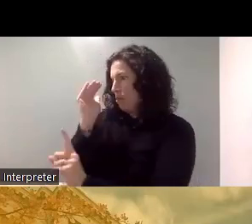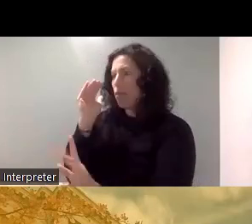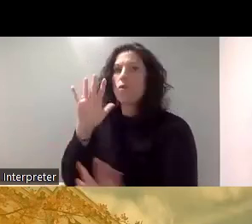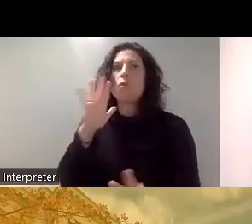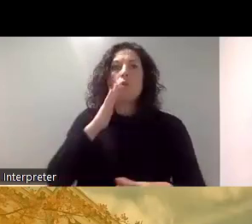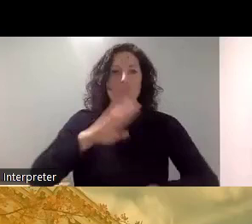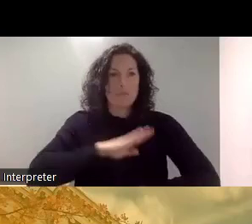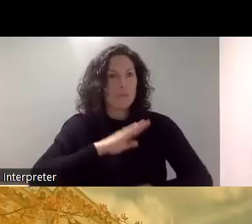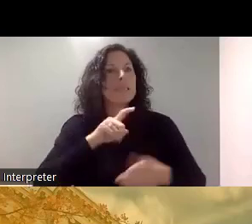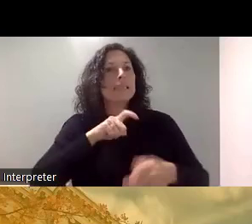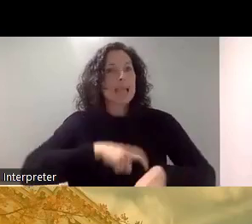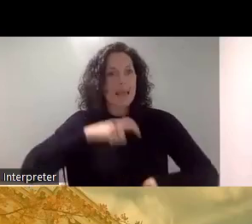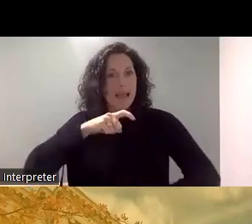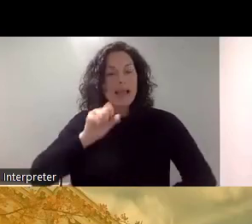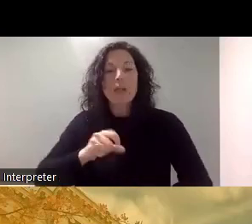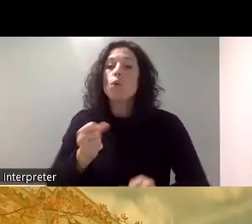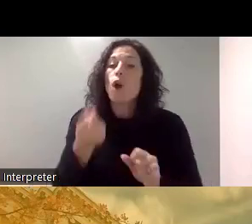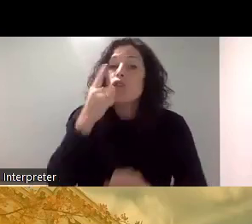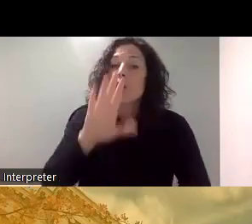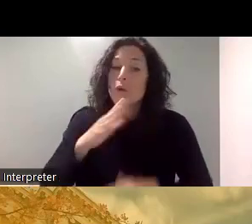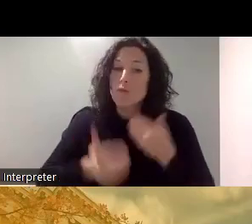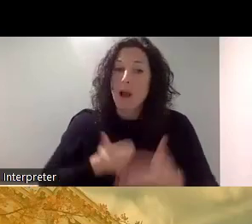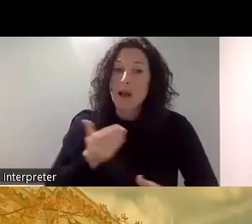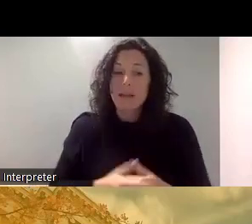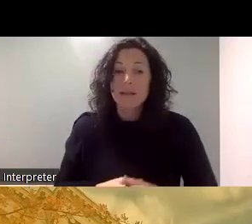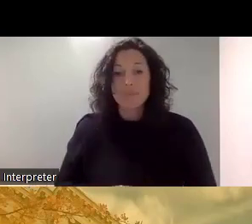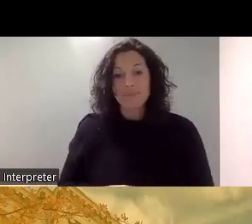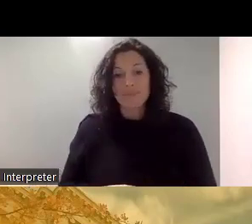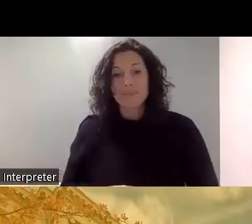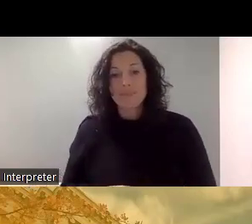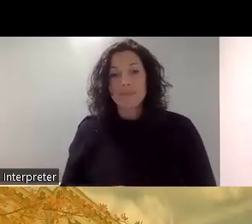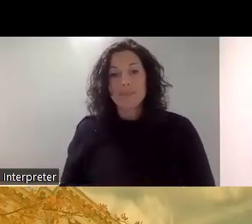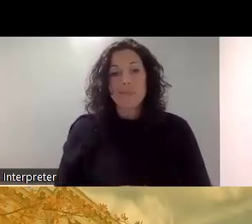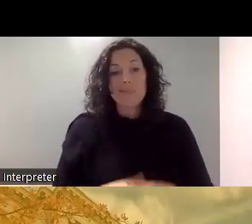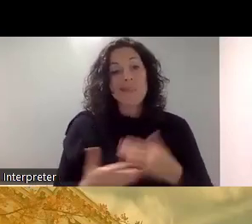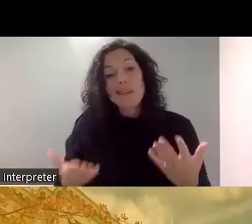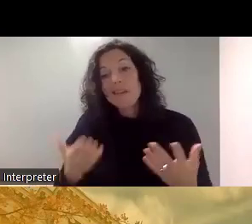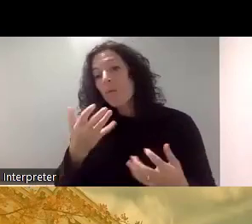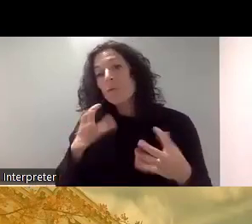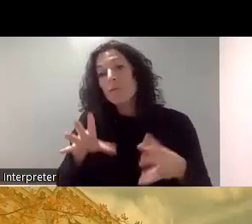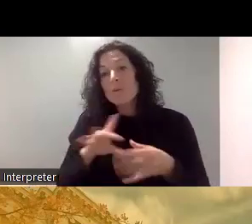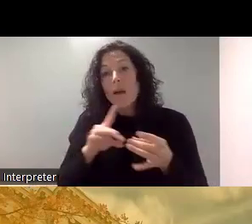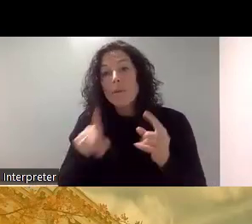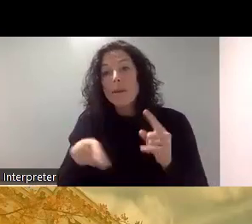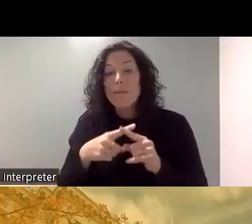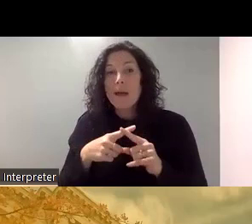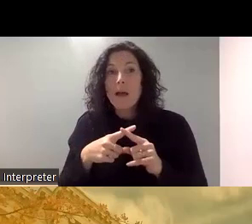so understand the process, and then I just want to comment. There was such an excellent presentation.